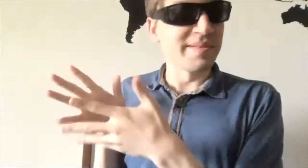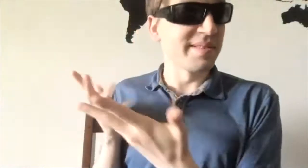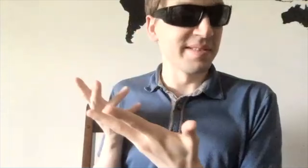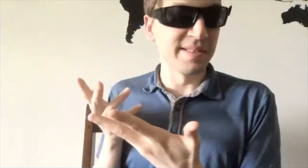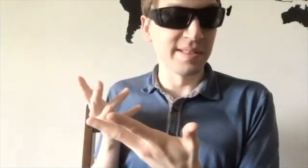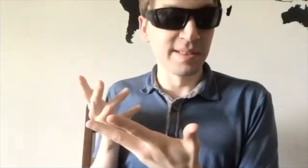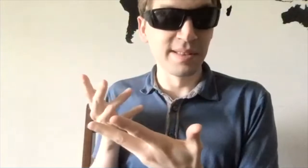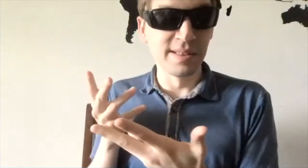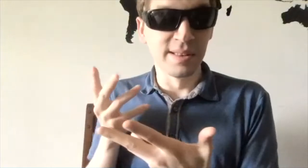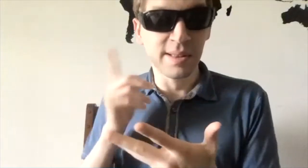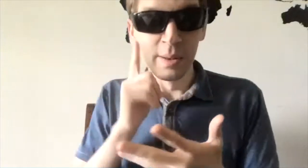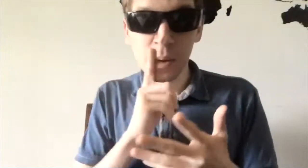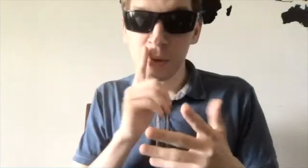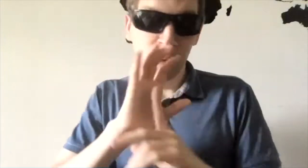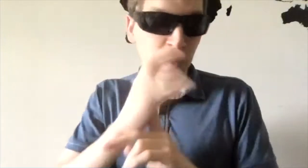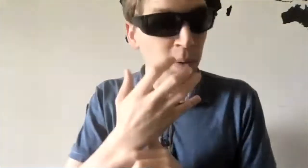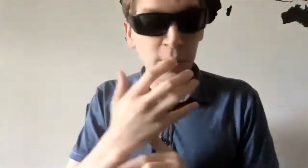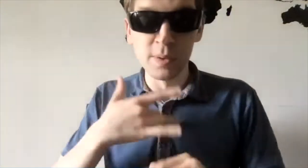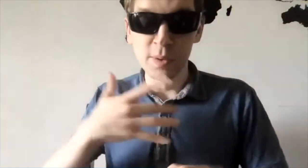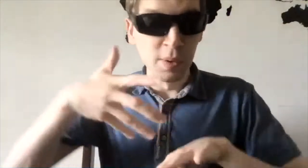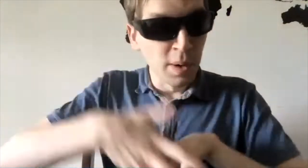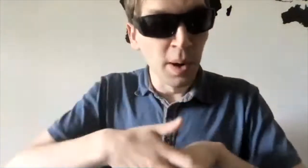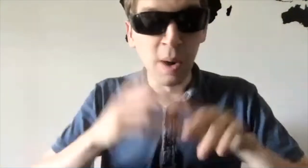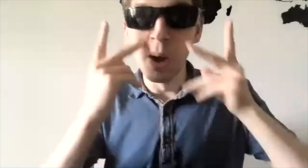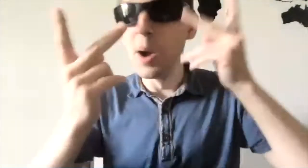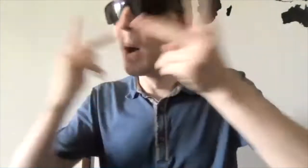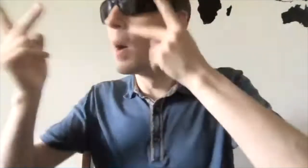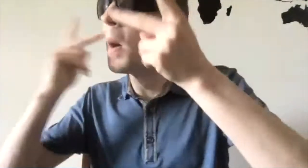but oftentimes they themselves become involved in a conversation then I start